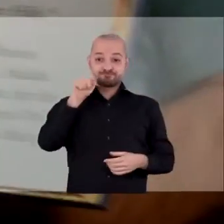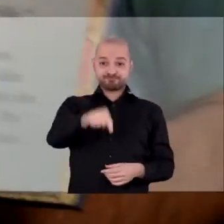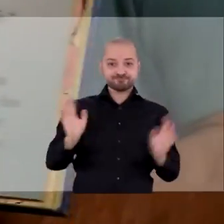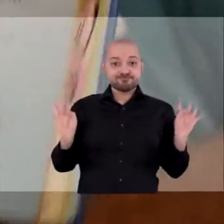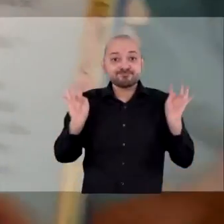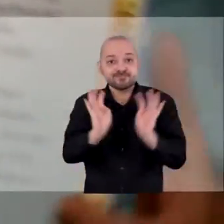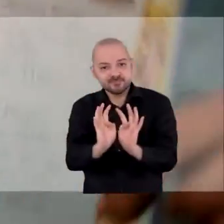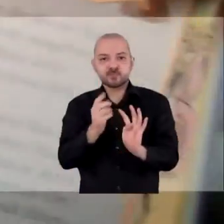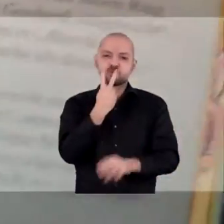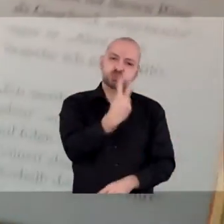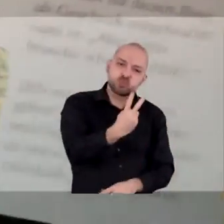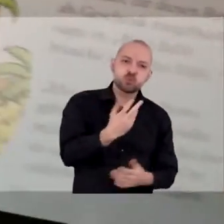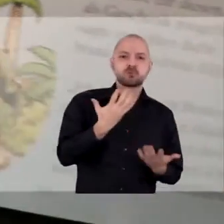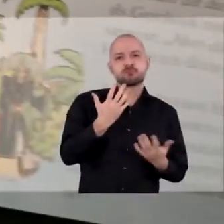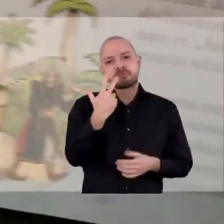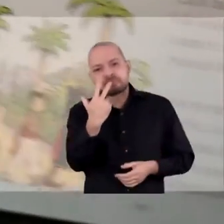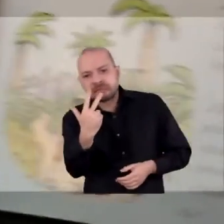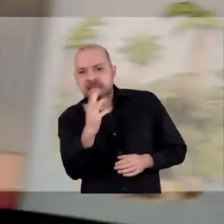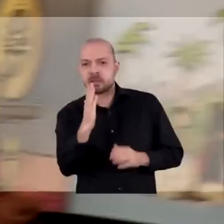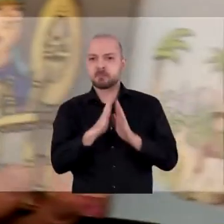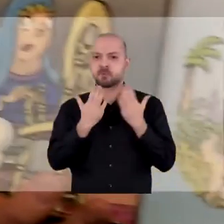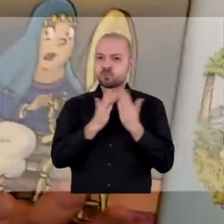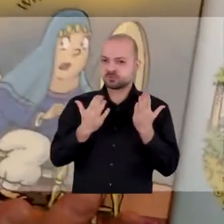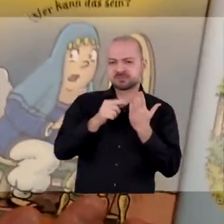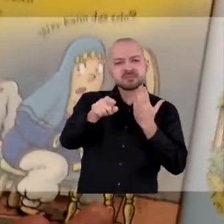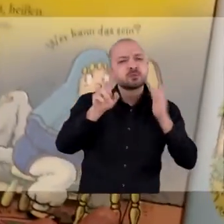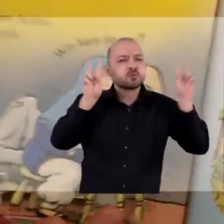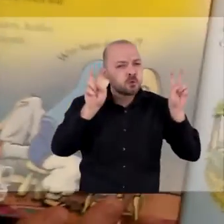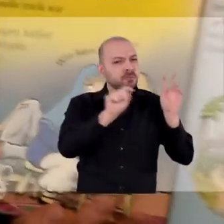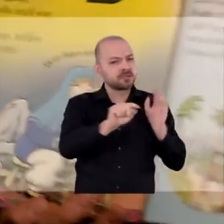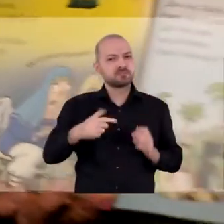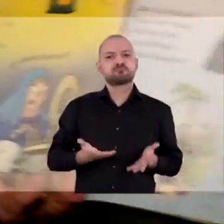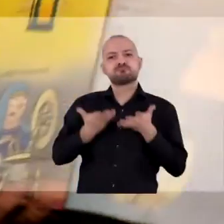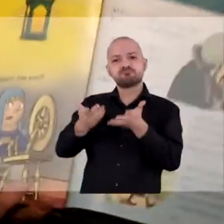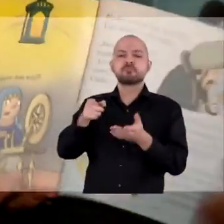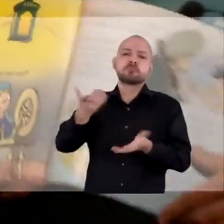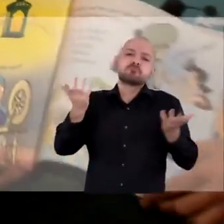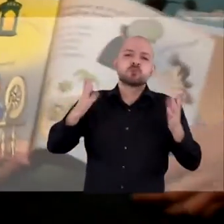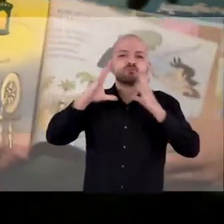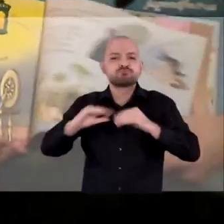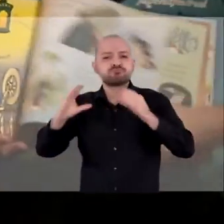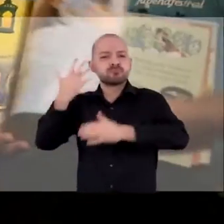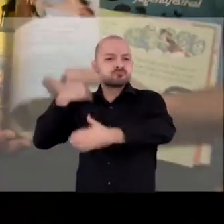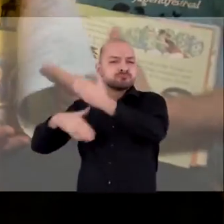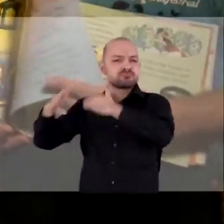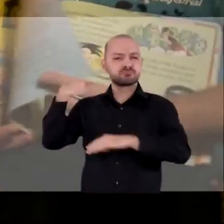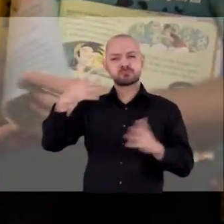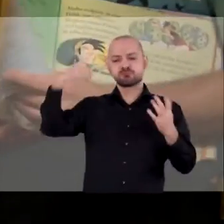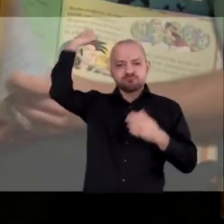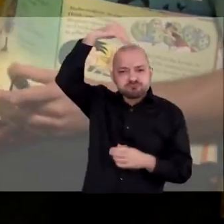Two or three books on a particular theme are read aloud at every “Lesezeichen” event. This time it is fairy tales from the Orient.